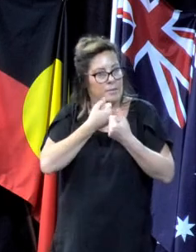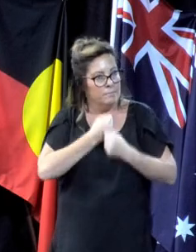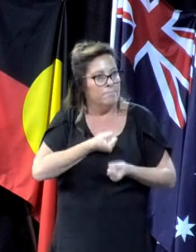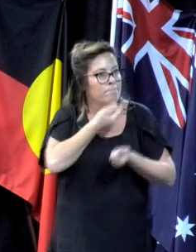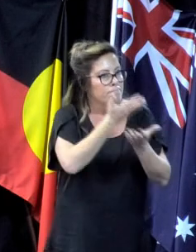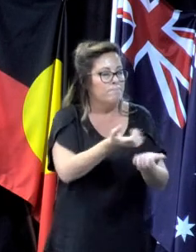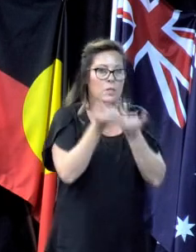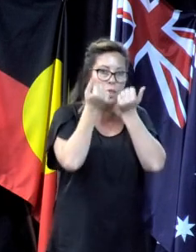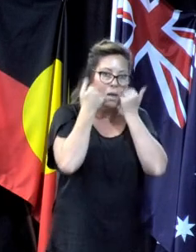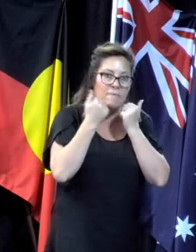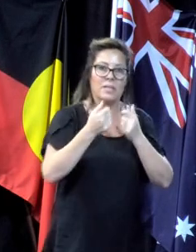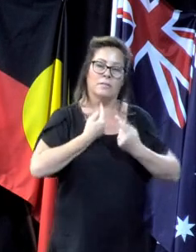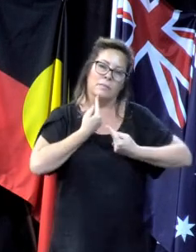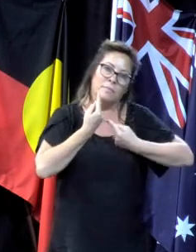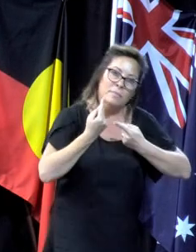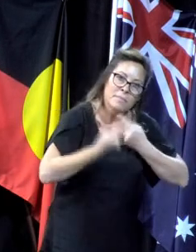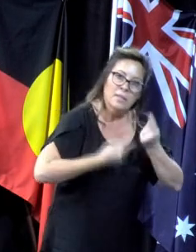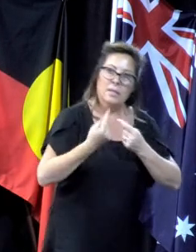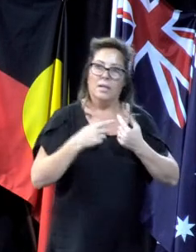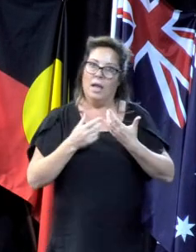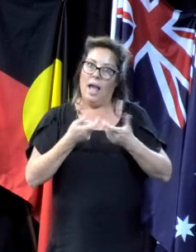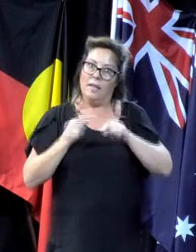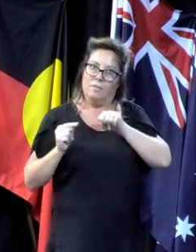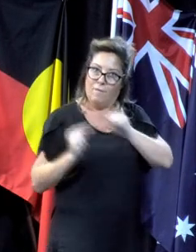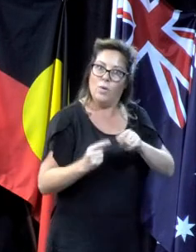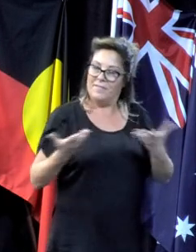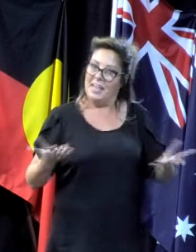occasionally, forcefully. Thank you very much. Thank you.